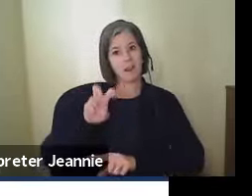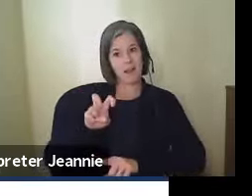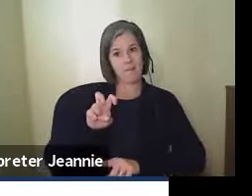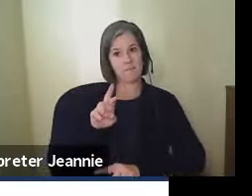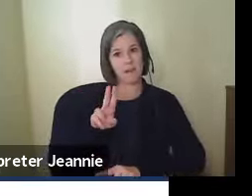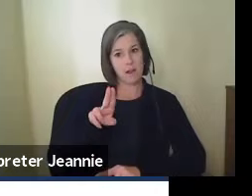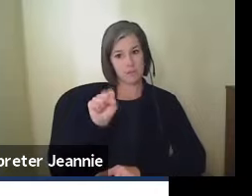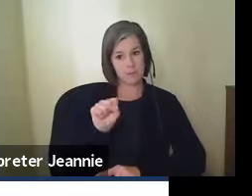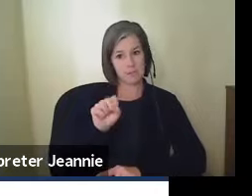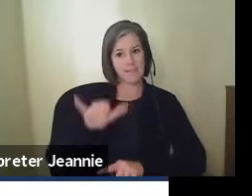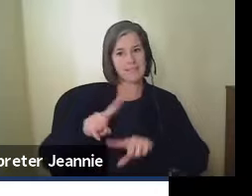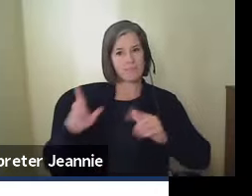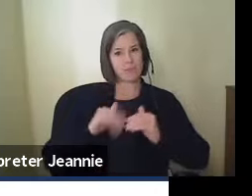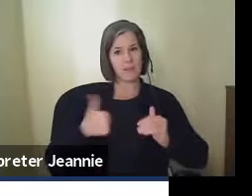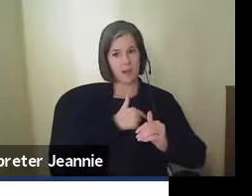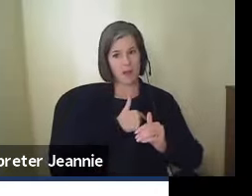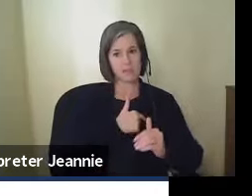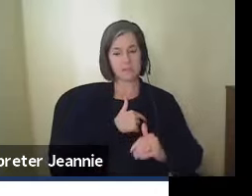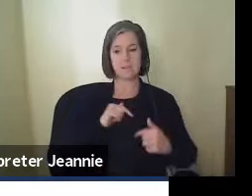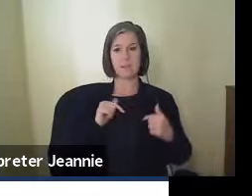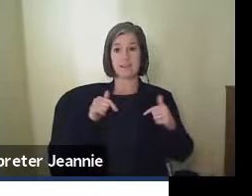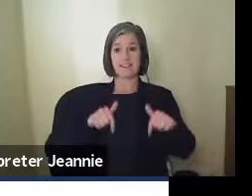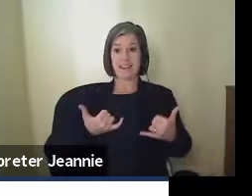are talking about now with messenger RNA. There is no live virus in those.